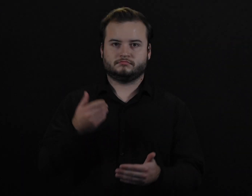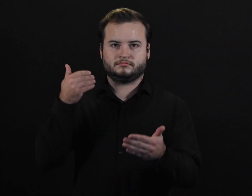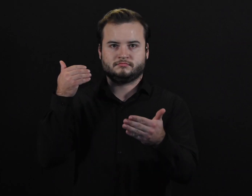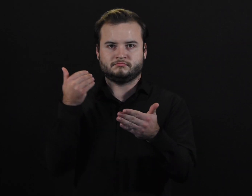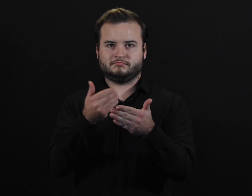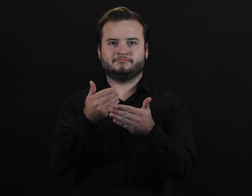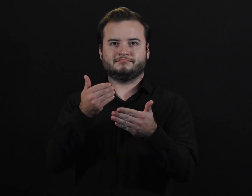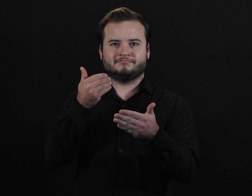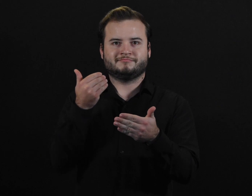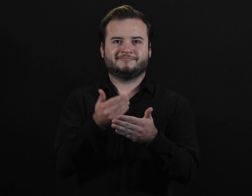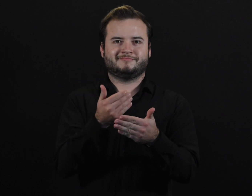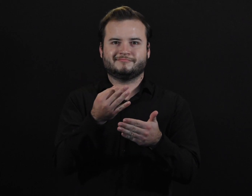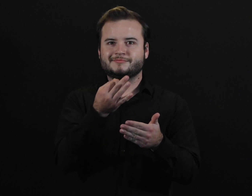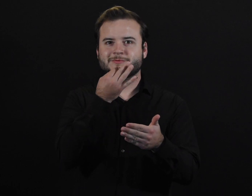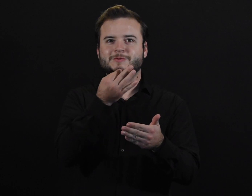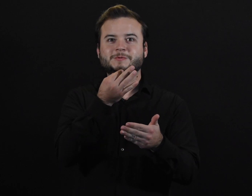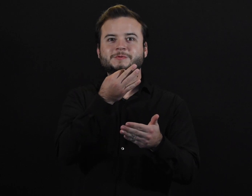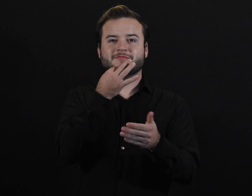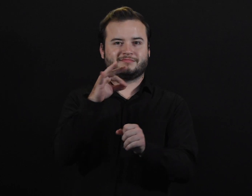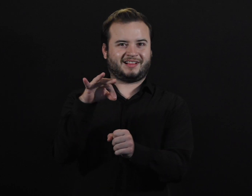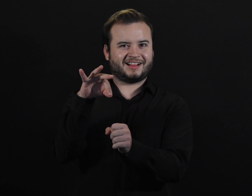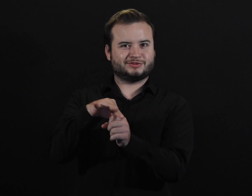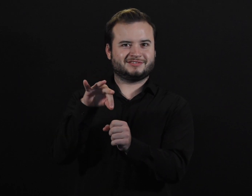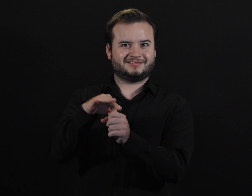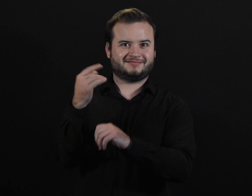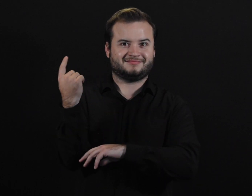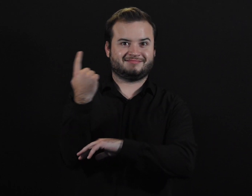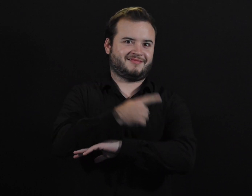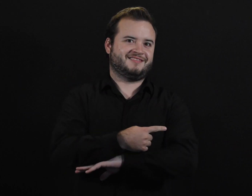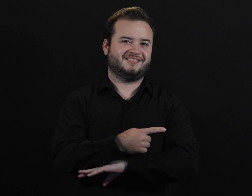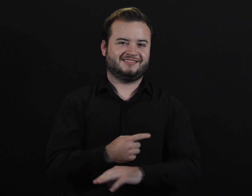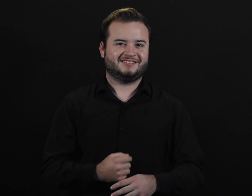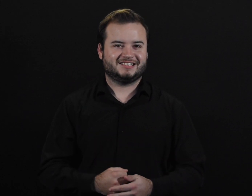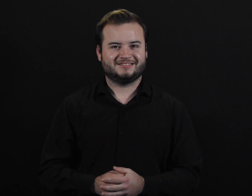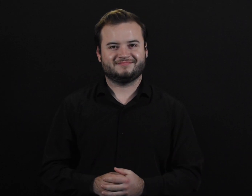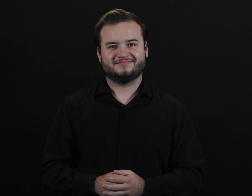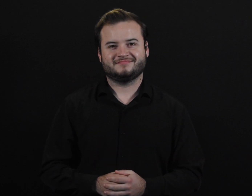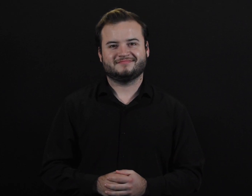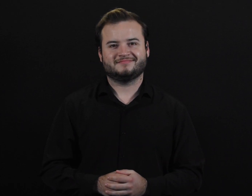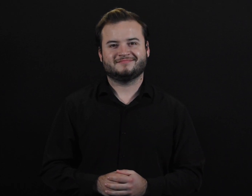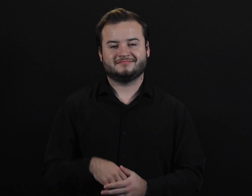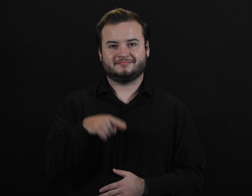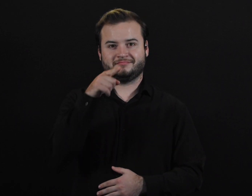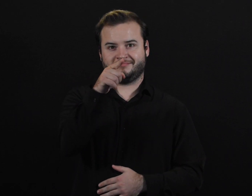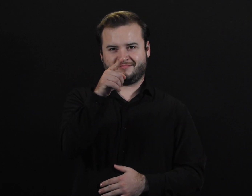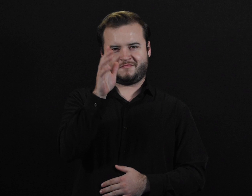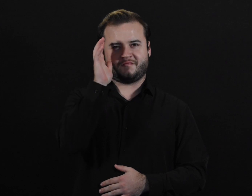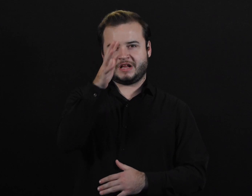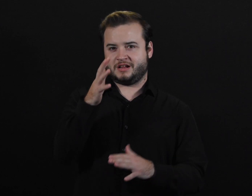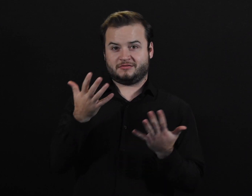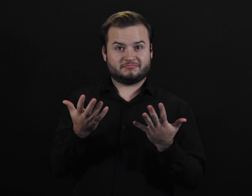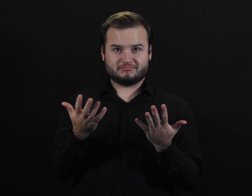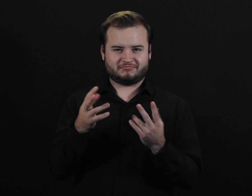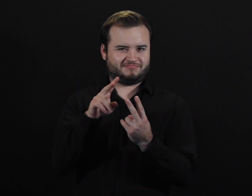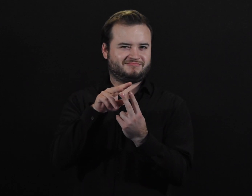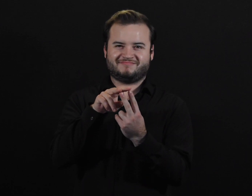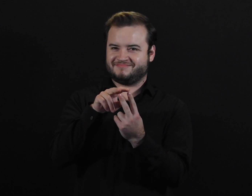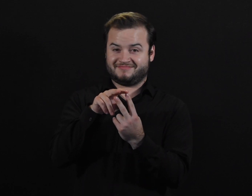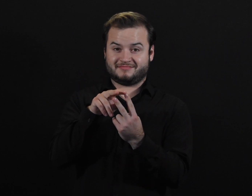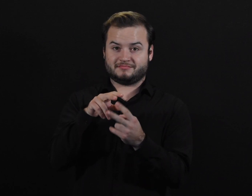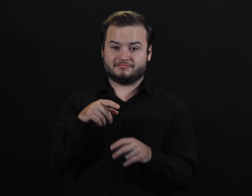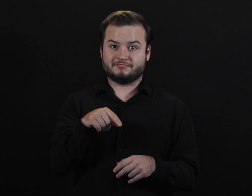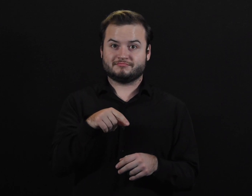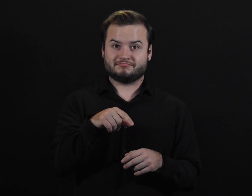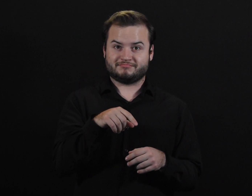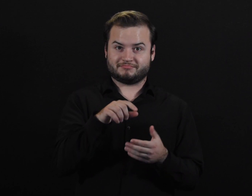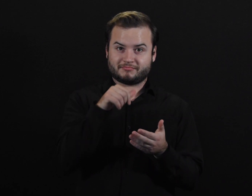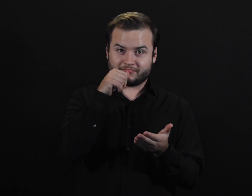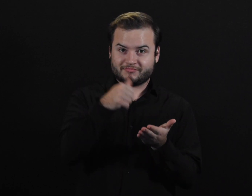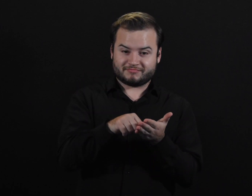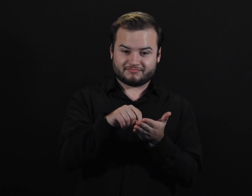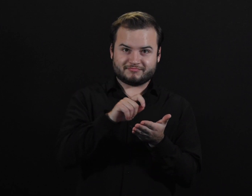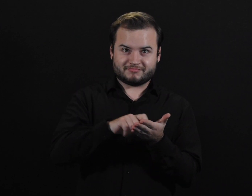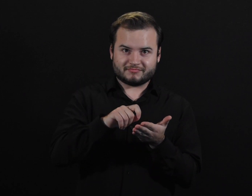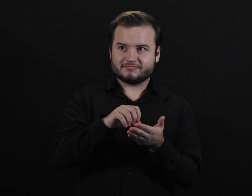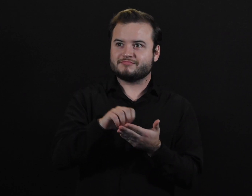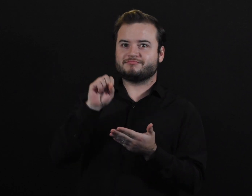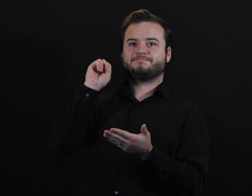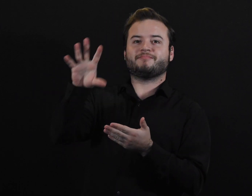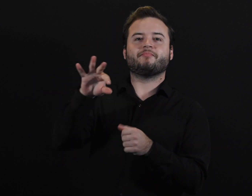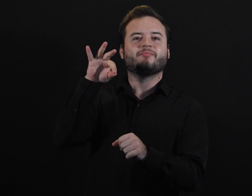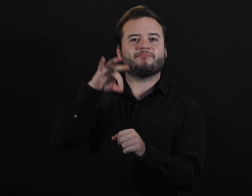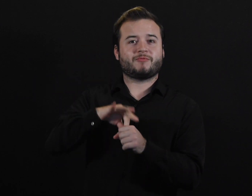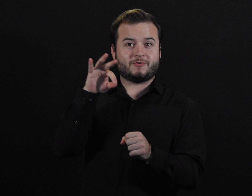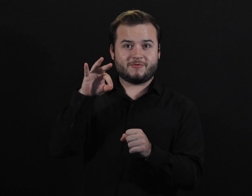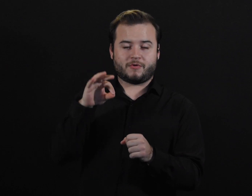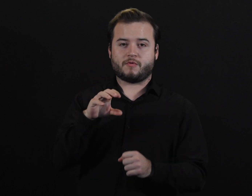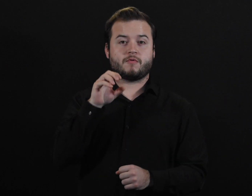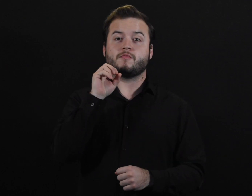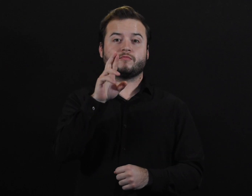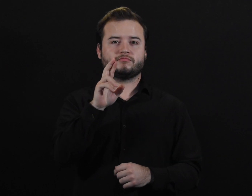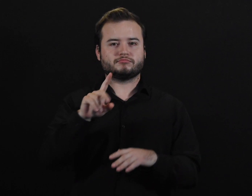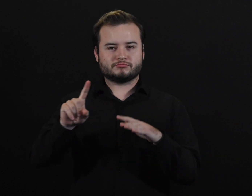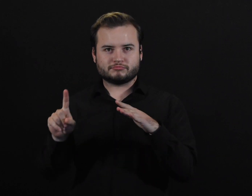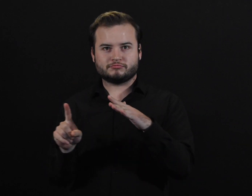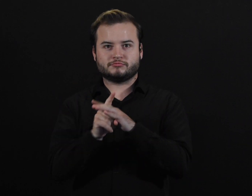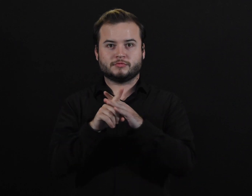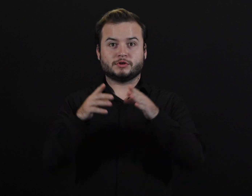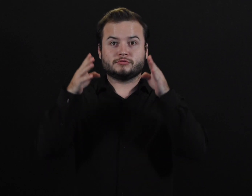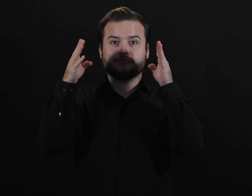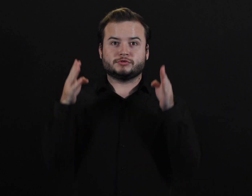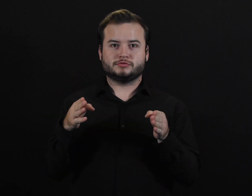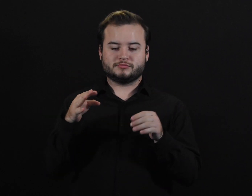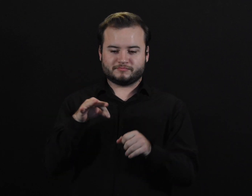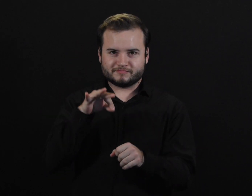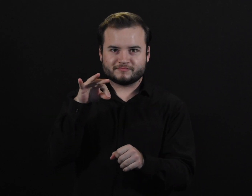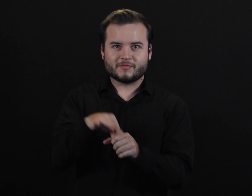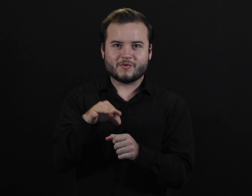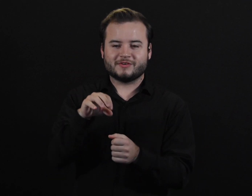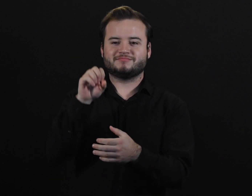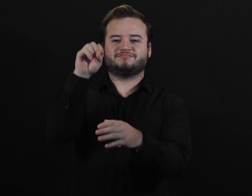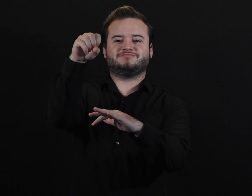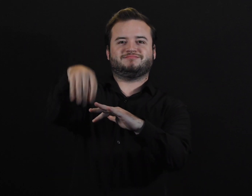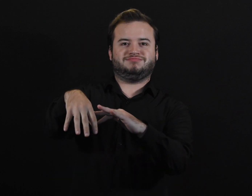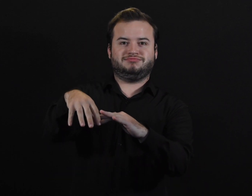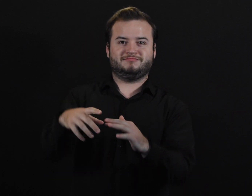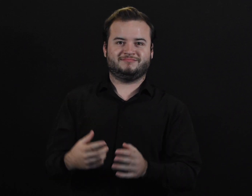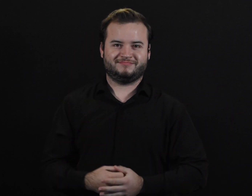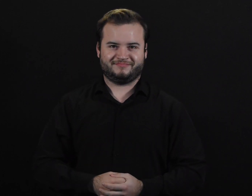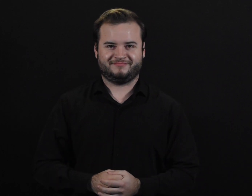Election Day is coming up, and you will soon vote by ballot, either by mail-in or in person.